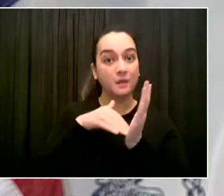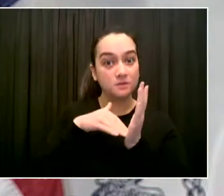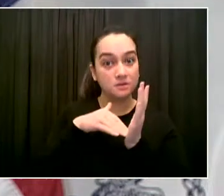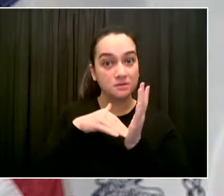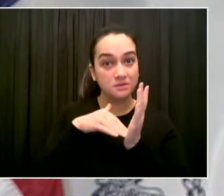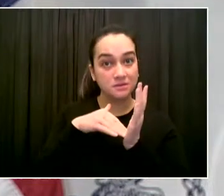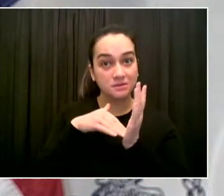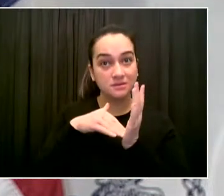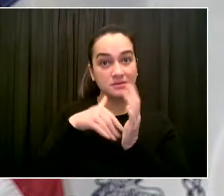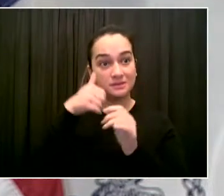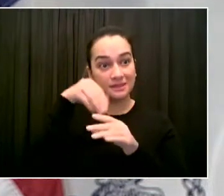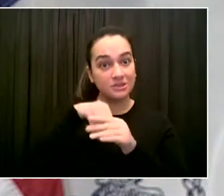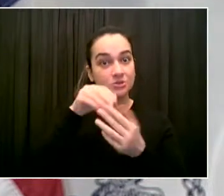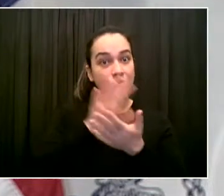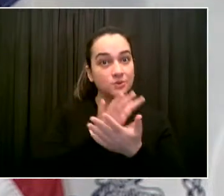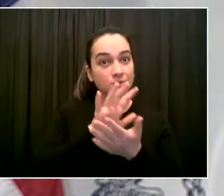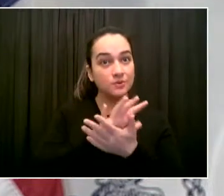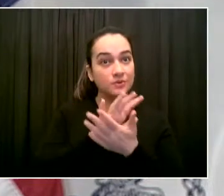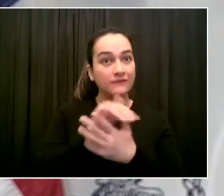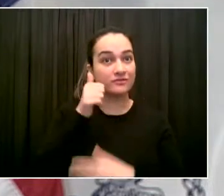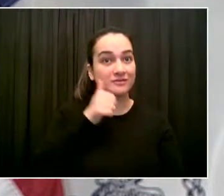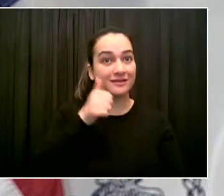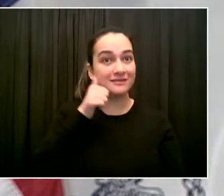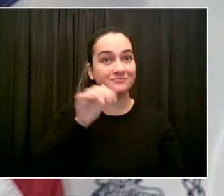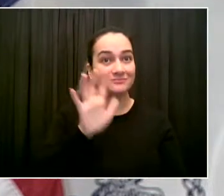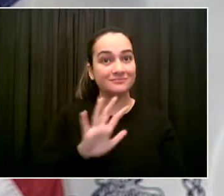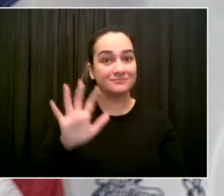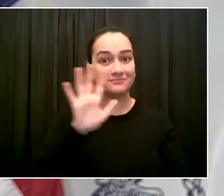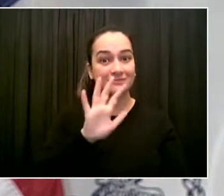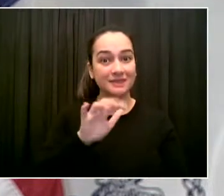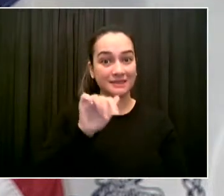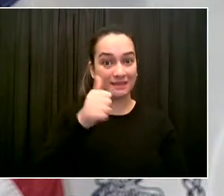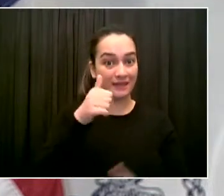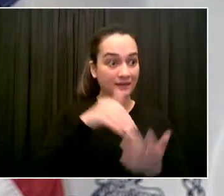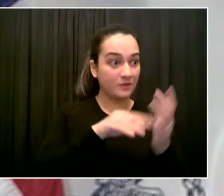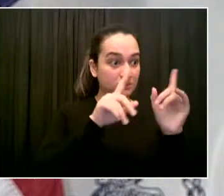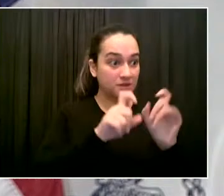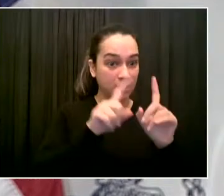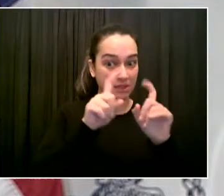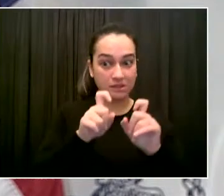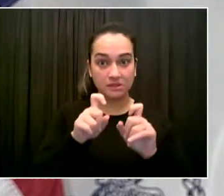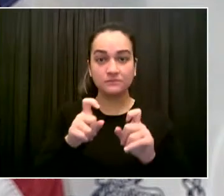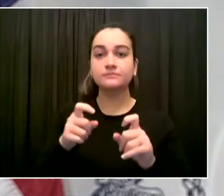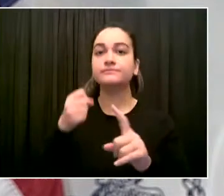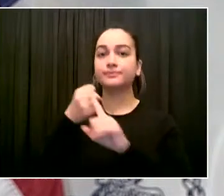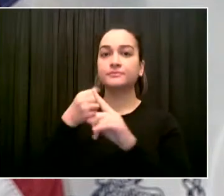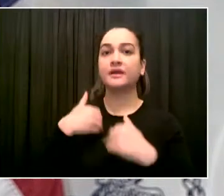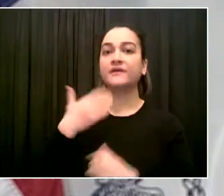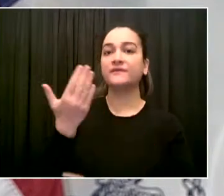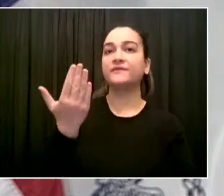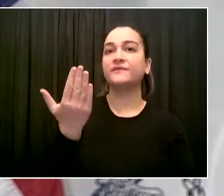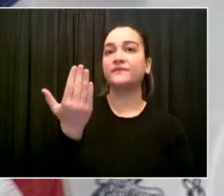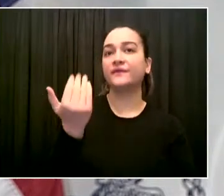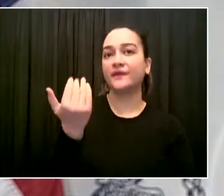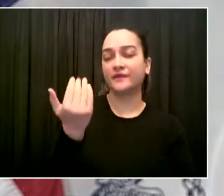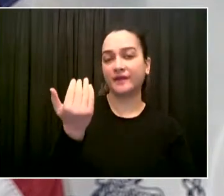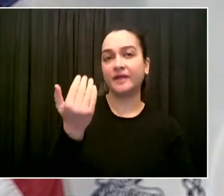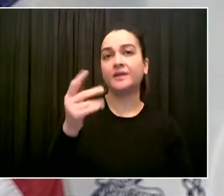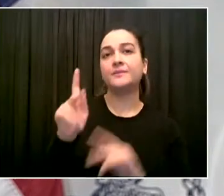CASES CONFIRMED